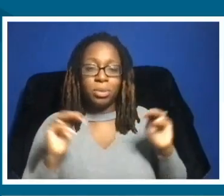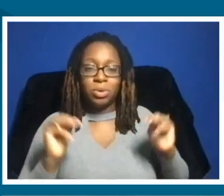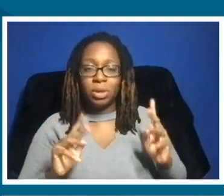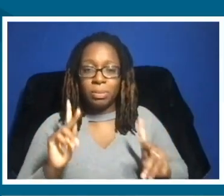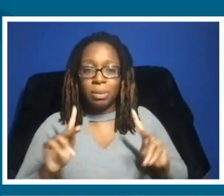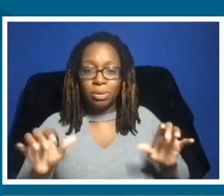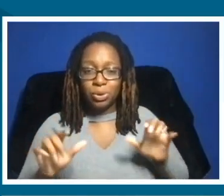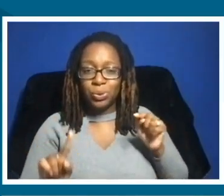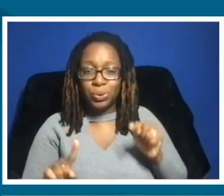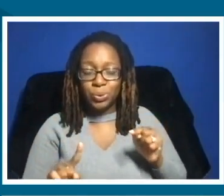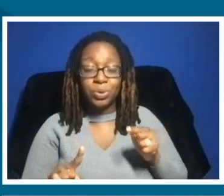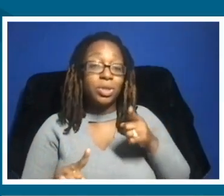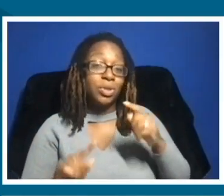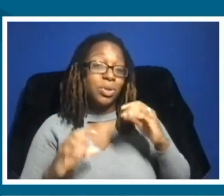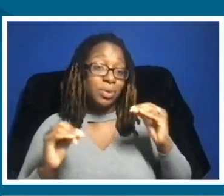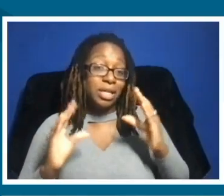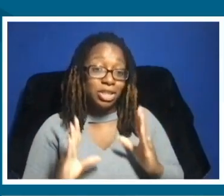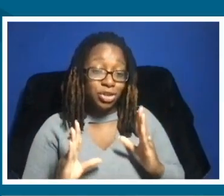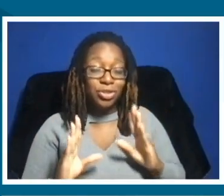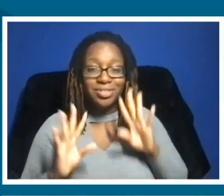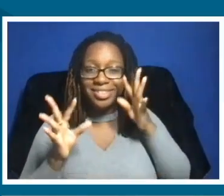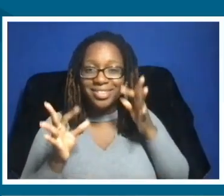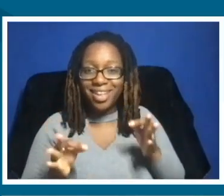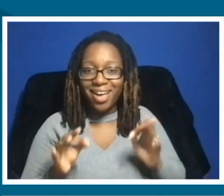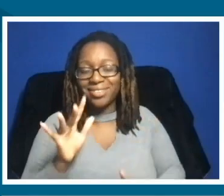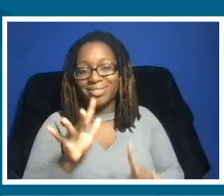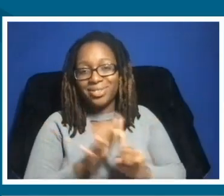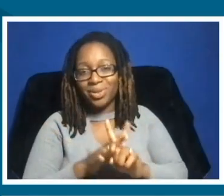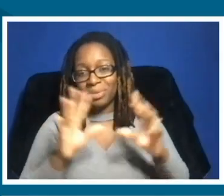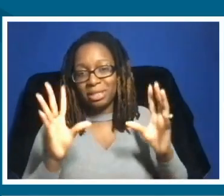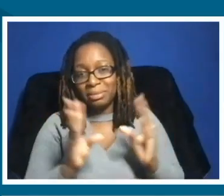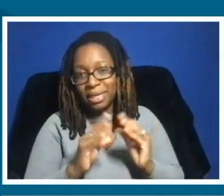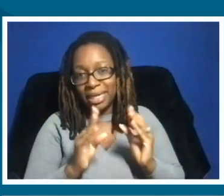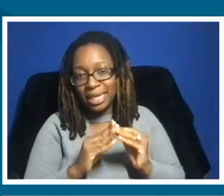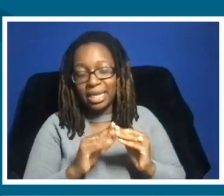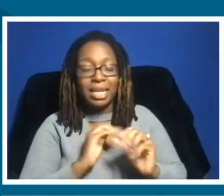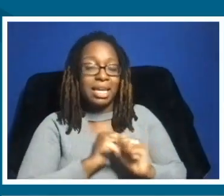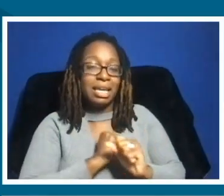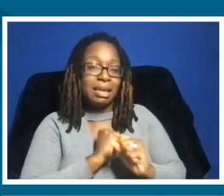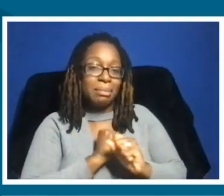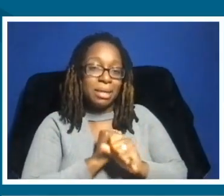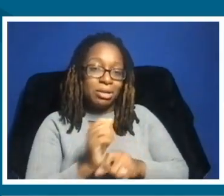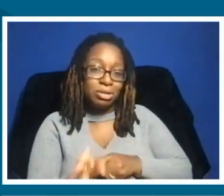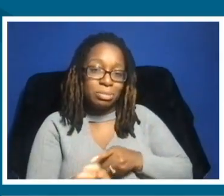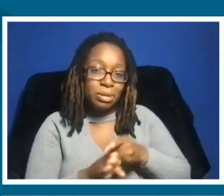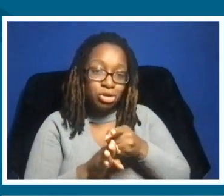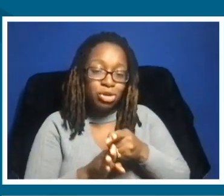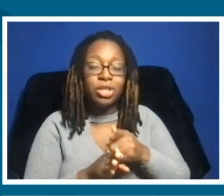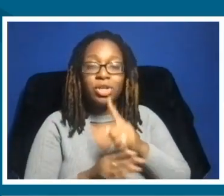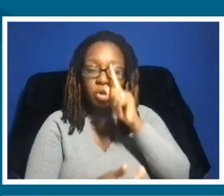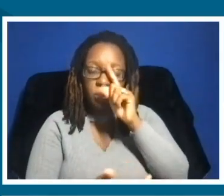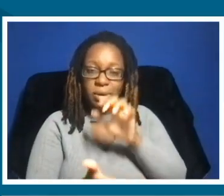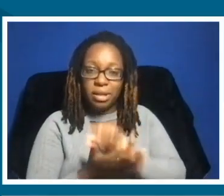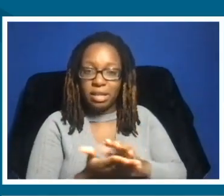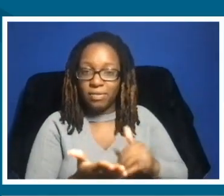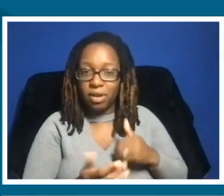educators who chose to come to this session media specialists all all of you who believe in young people you know